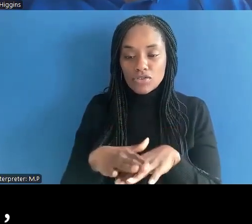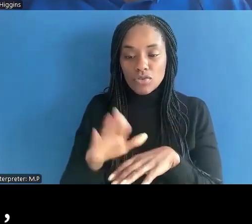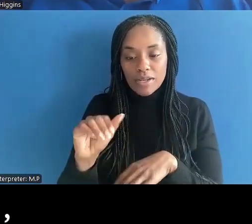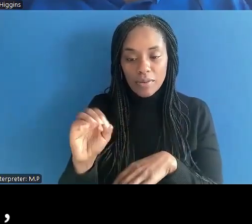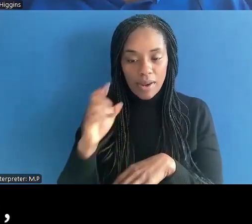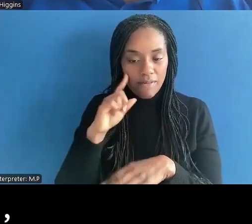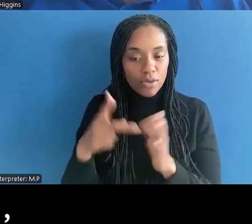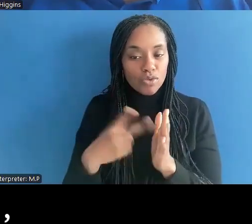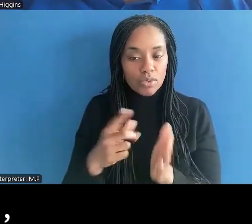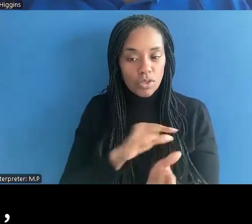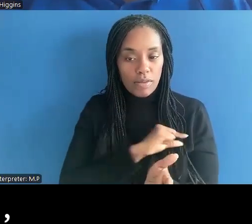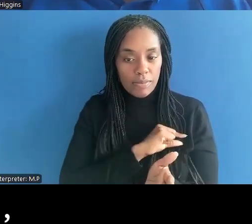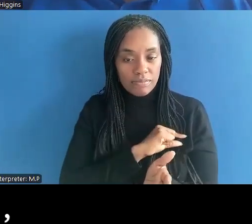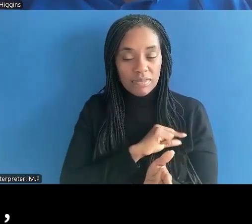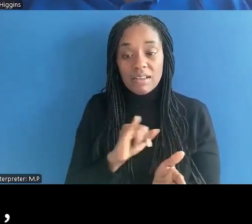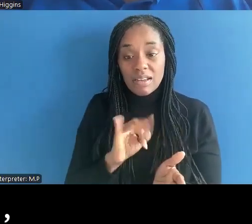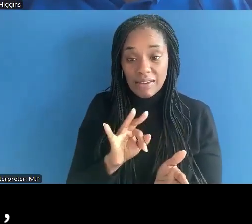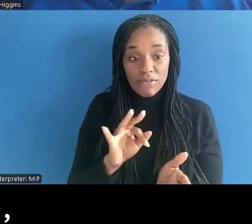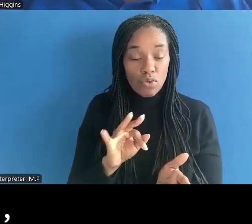So if you're dual eligible, I would encourage you to review,